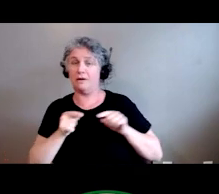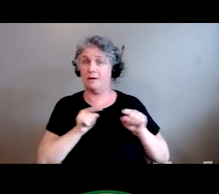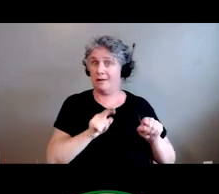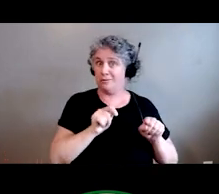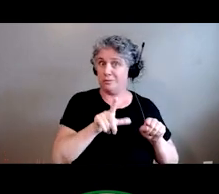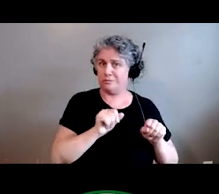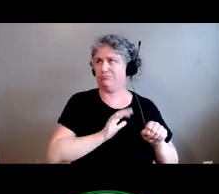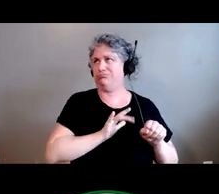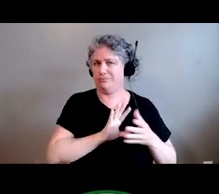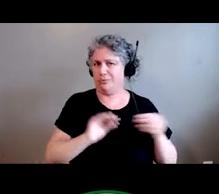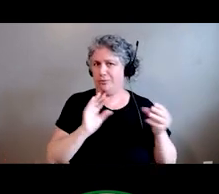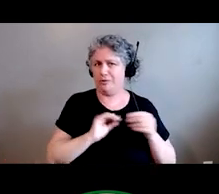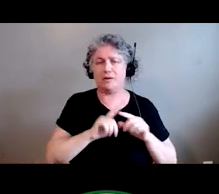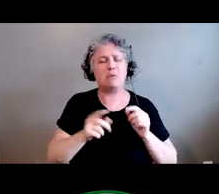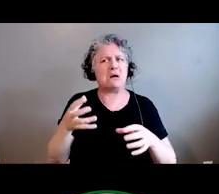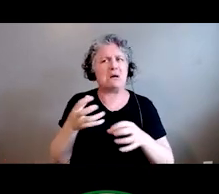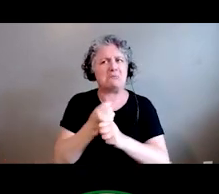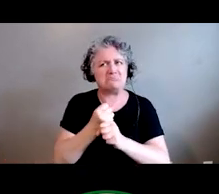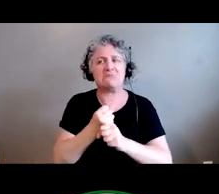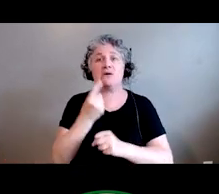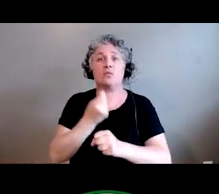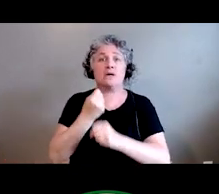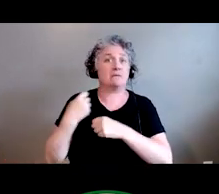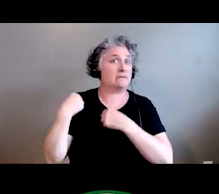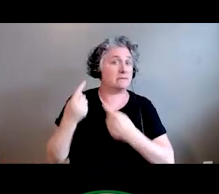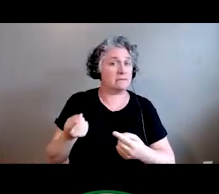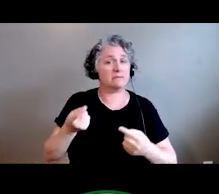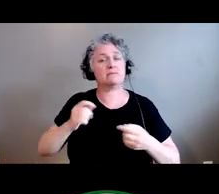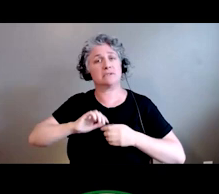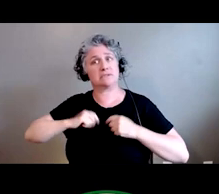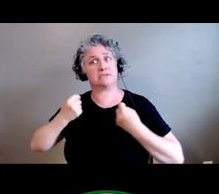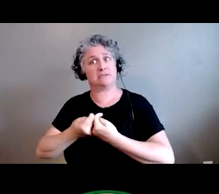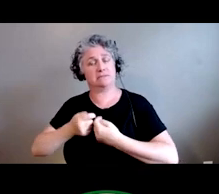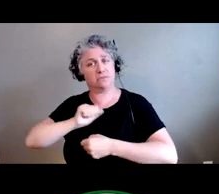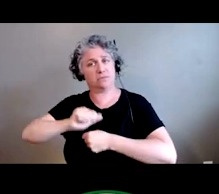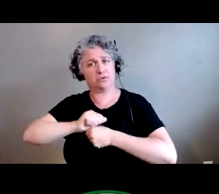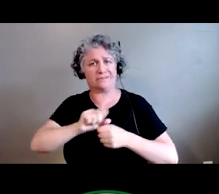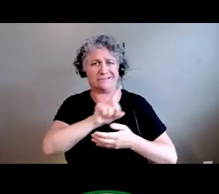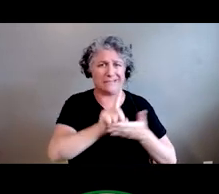a smartphone based data collection platform that pairs with an online dashboard for managing data.